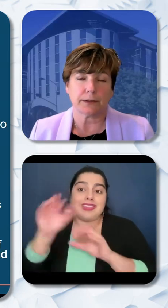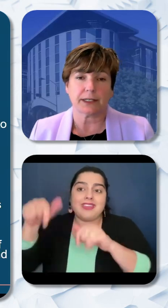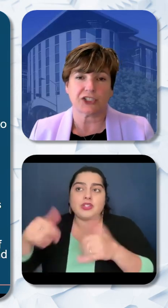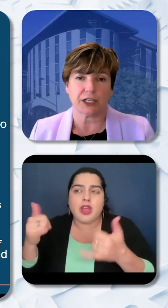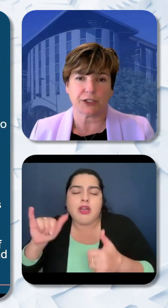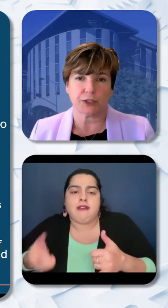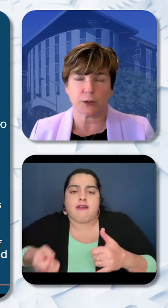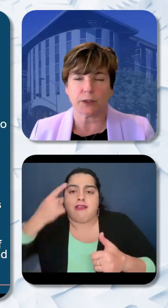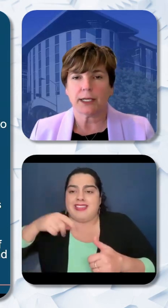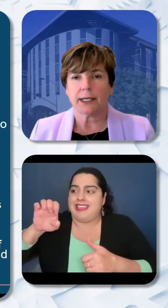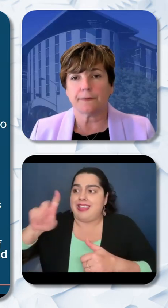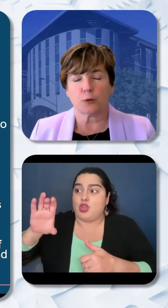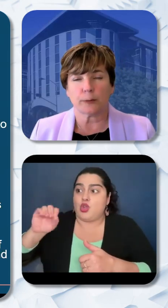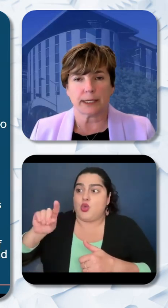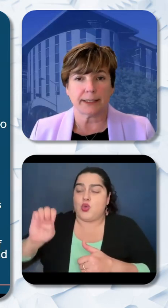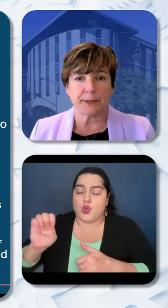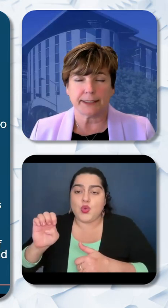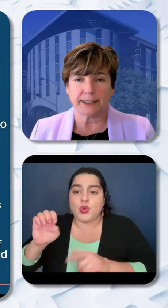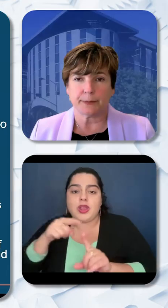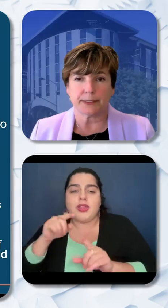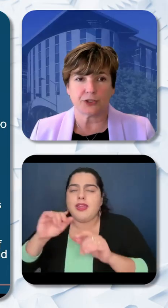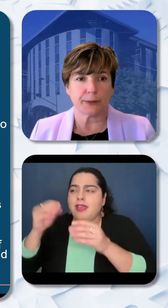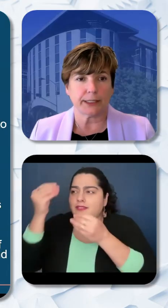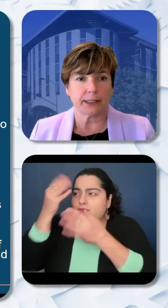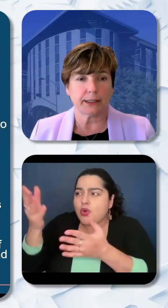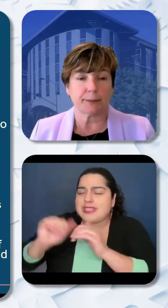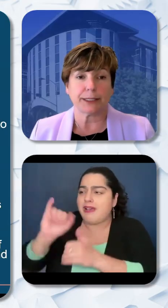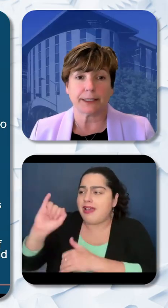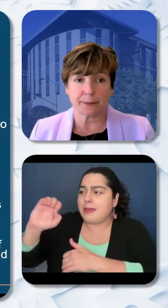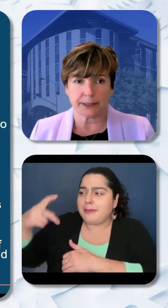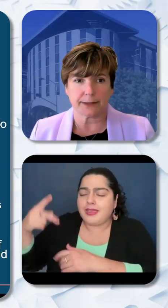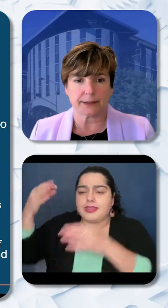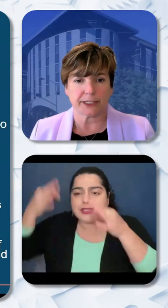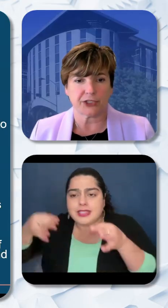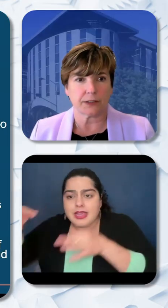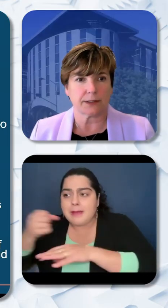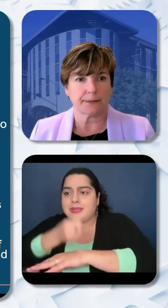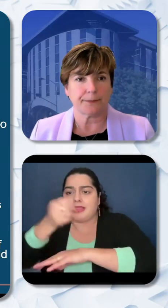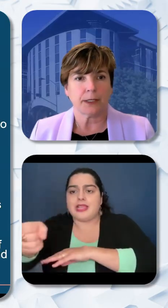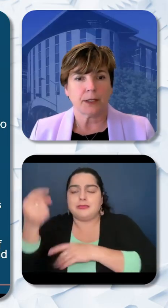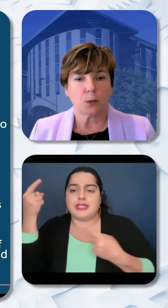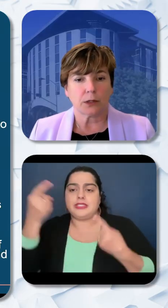or this education code, informs IEP team decision-making and placement considerations.